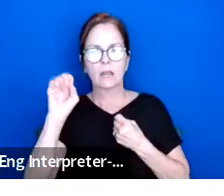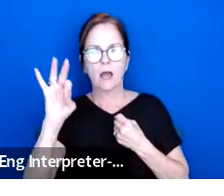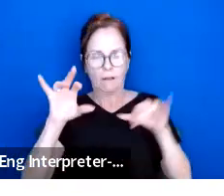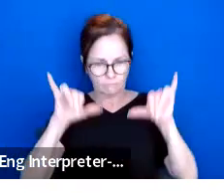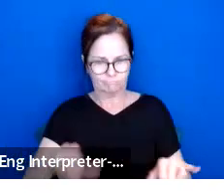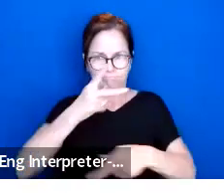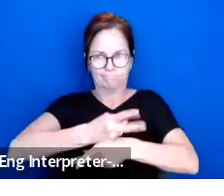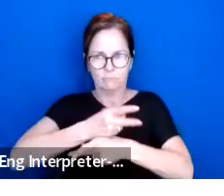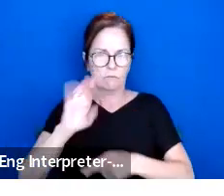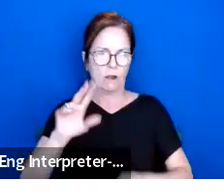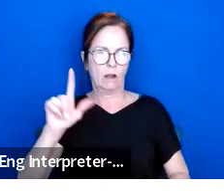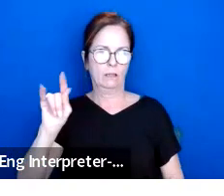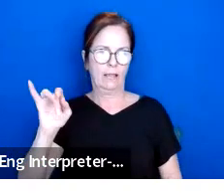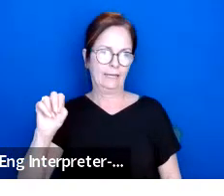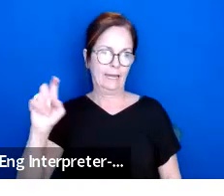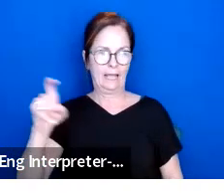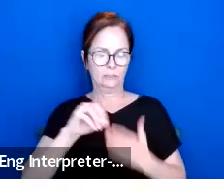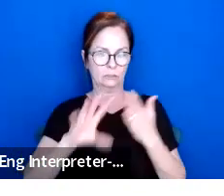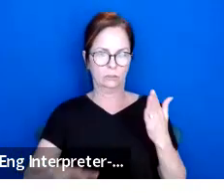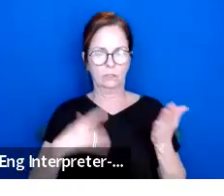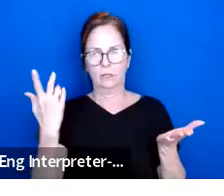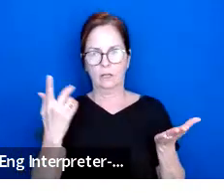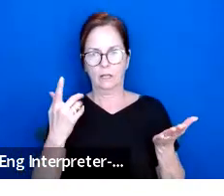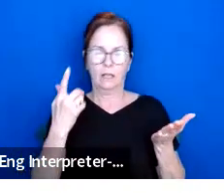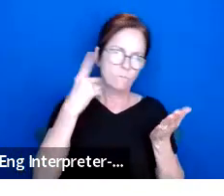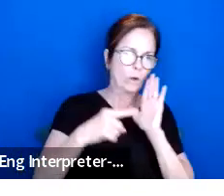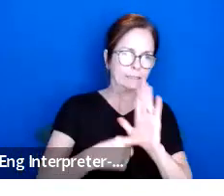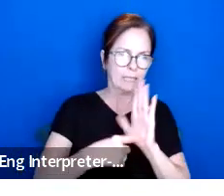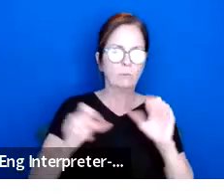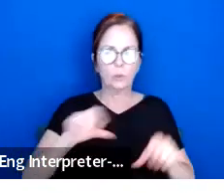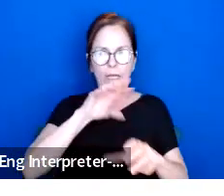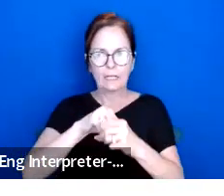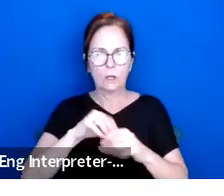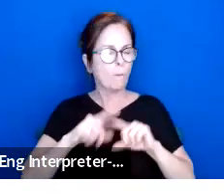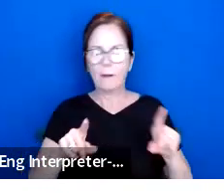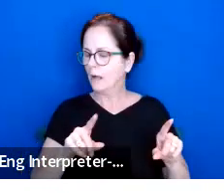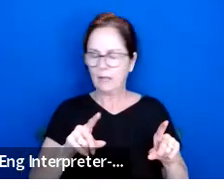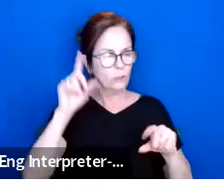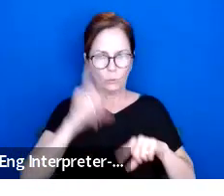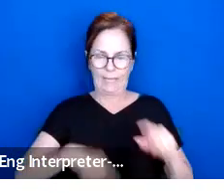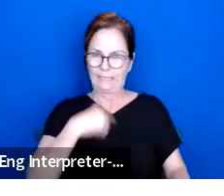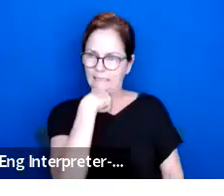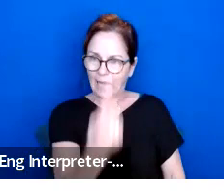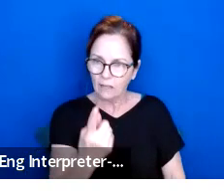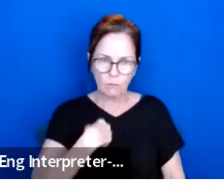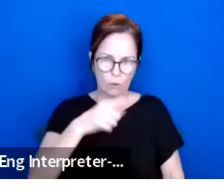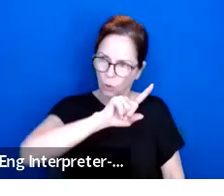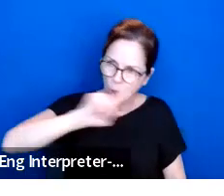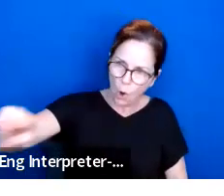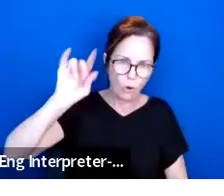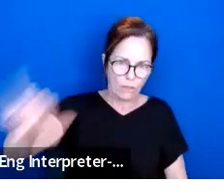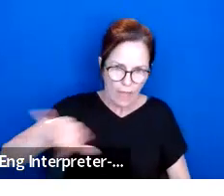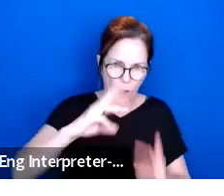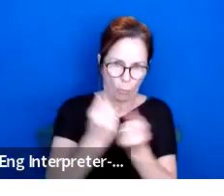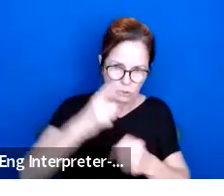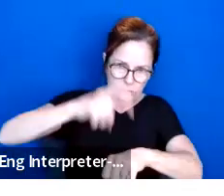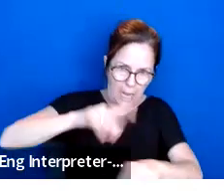For example, you know, you may wanna just give an example, but you shouldn't direct the specifics, but you can give an overarching category.